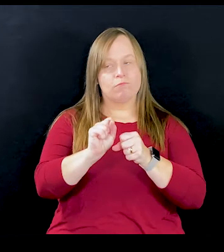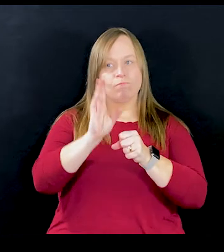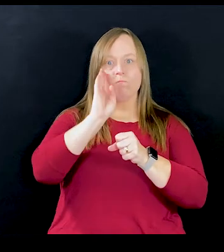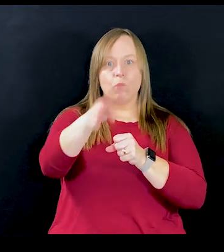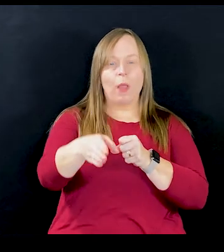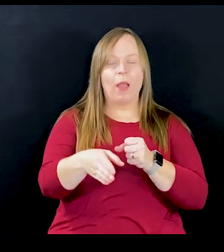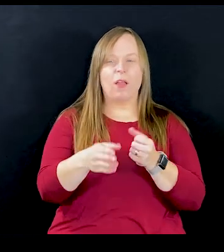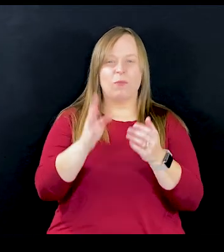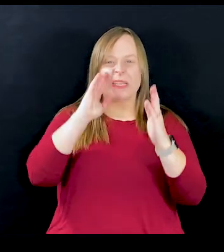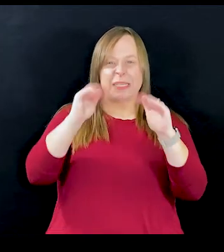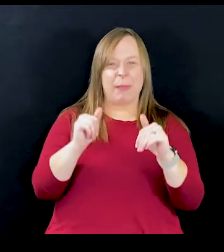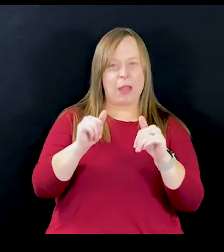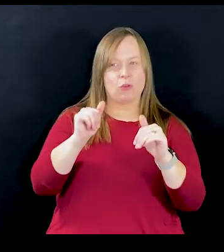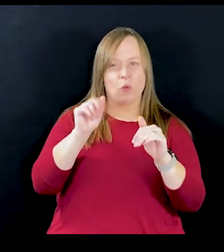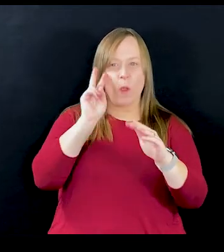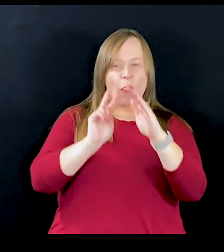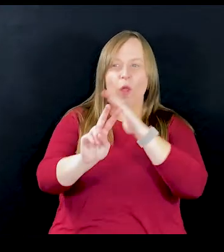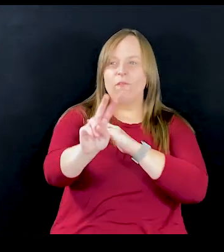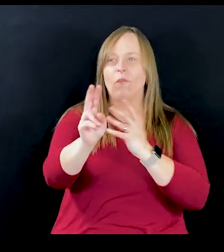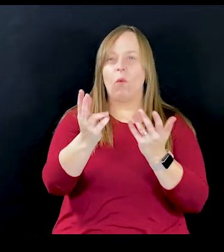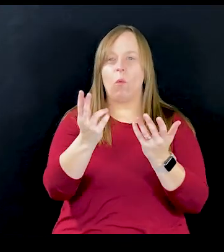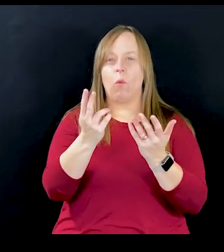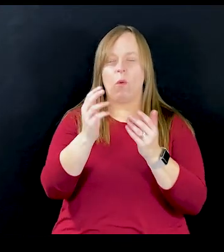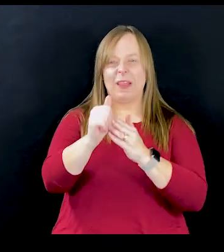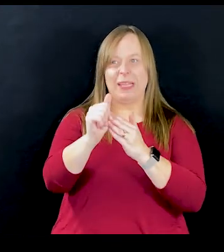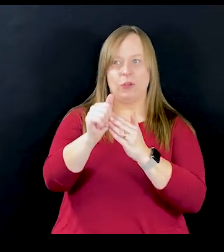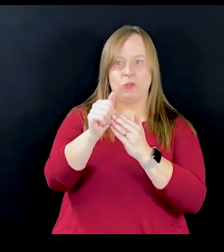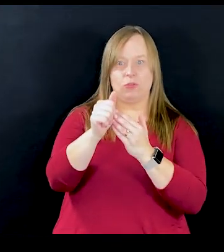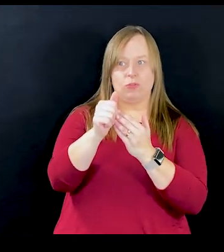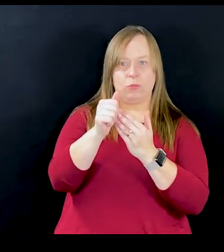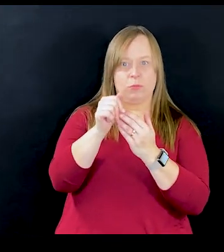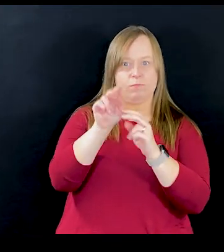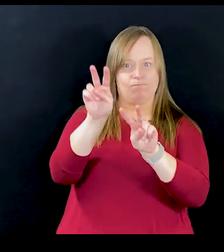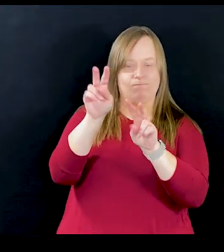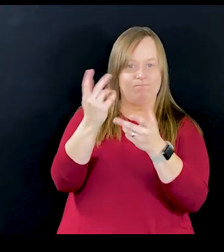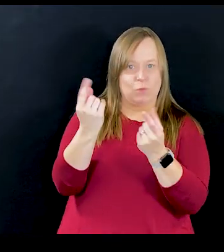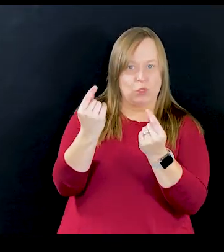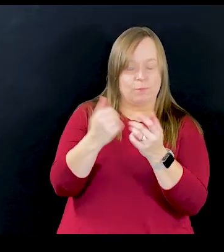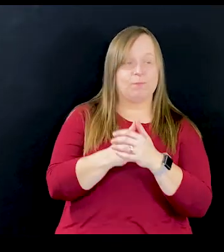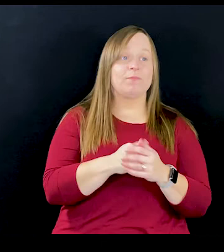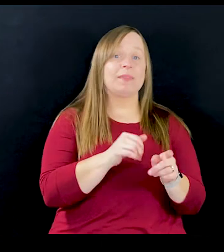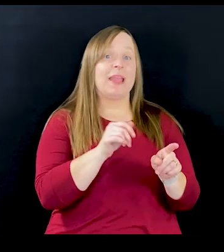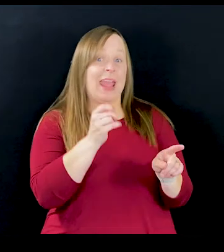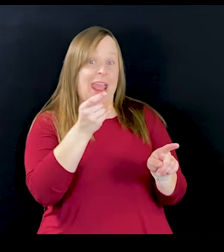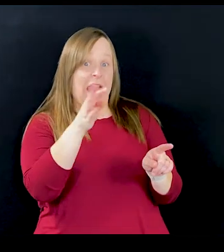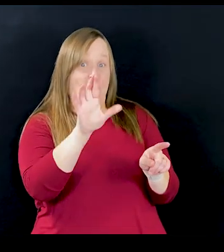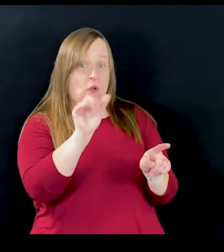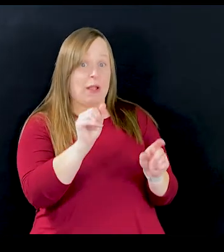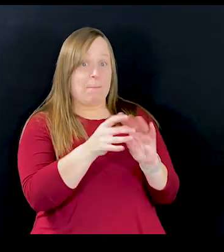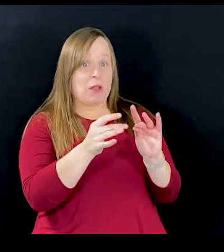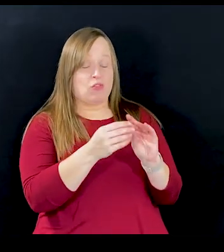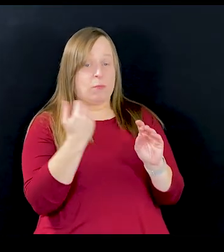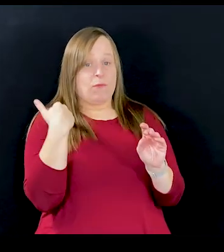What can we expect, or what should we look for to our leaders for this? Erica touched on these things before.